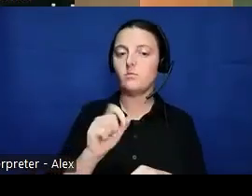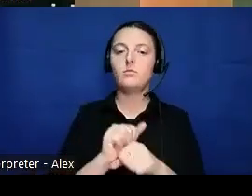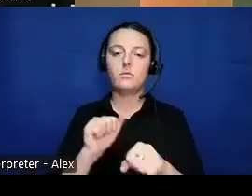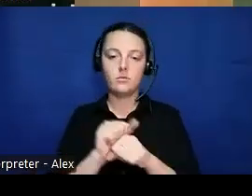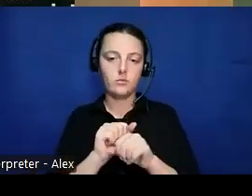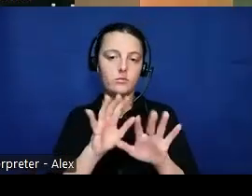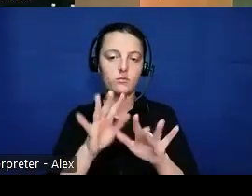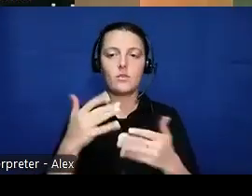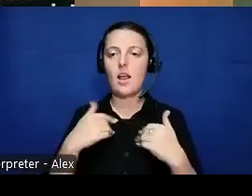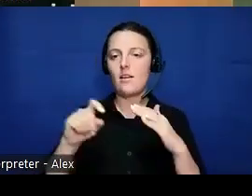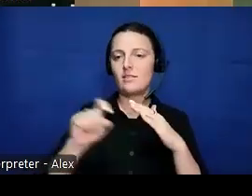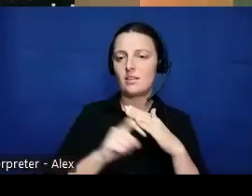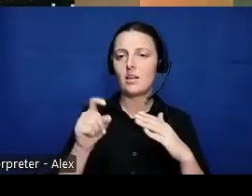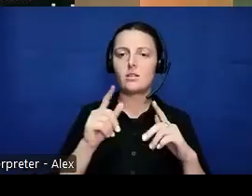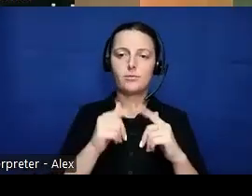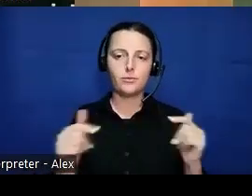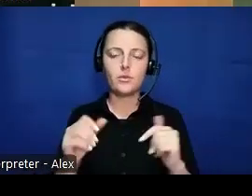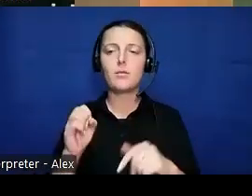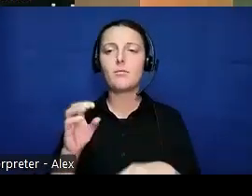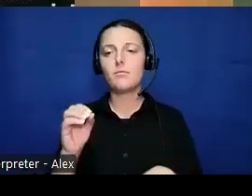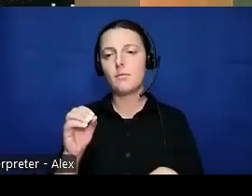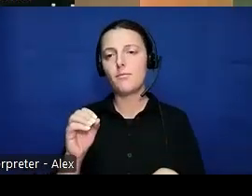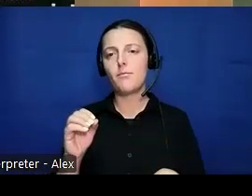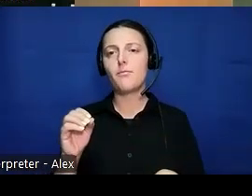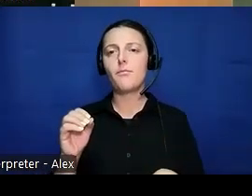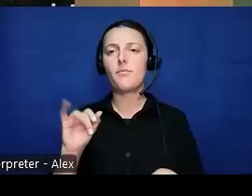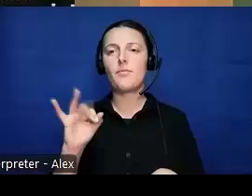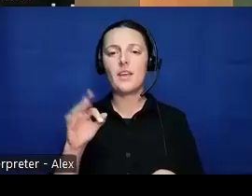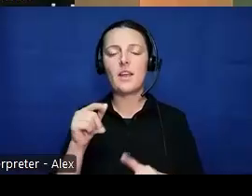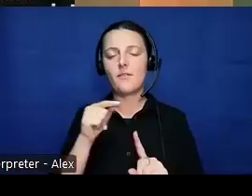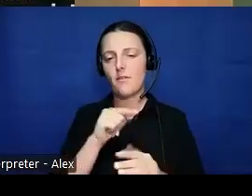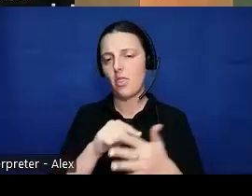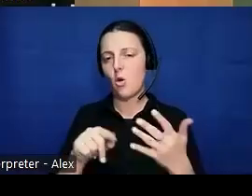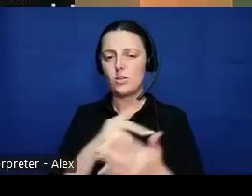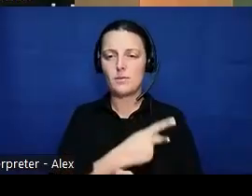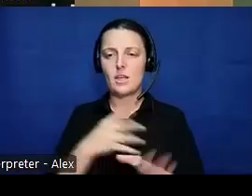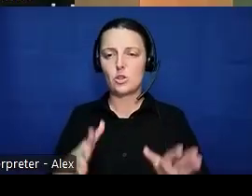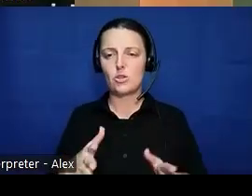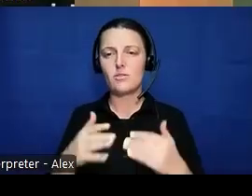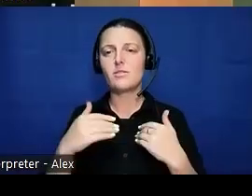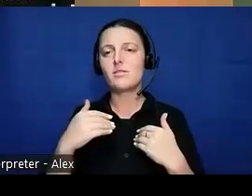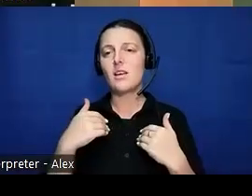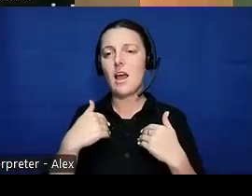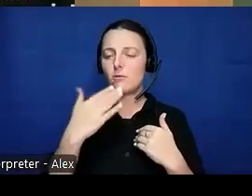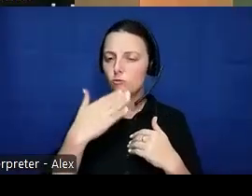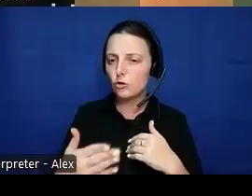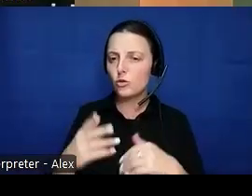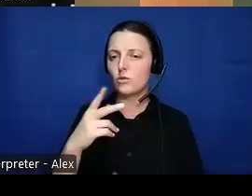not patients if they have schizophrenia, they have good family support, they've been well controlled.